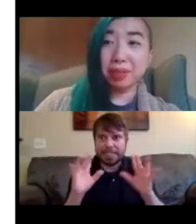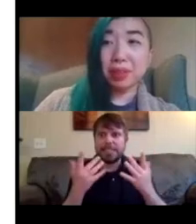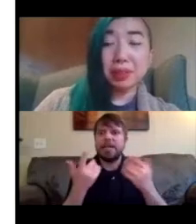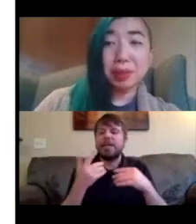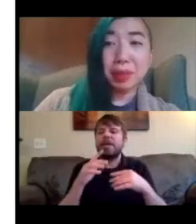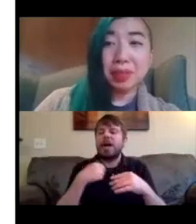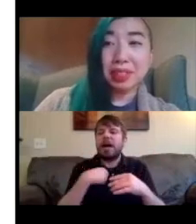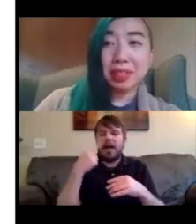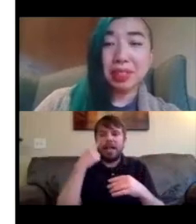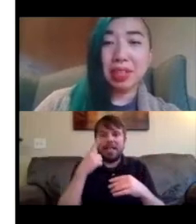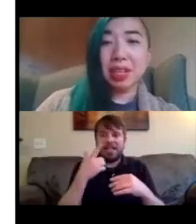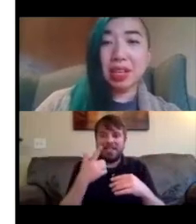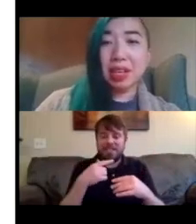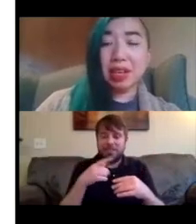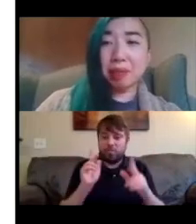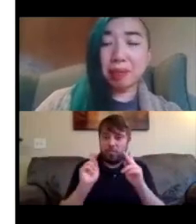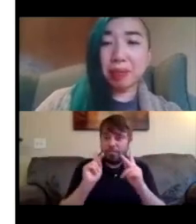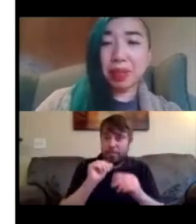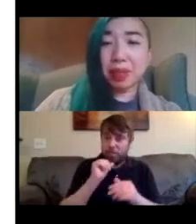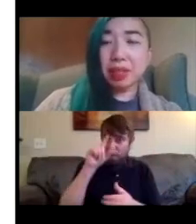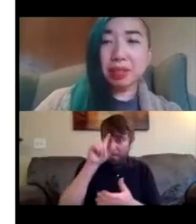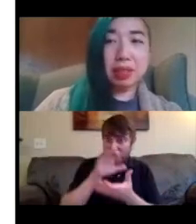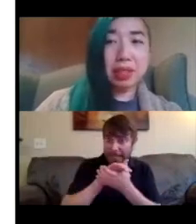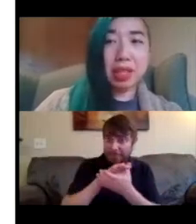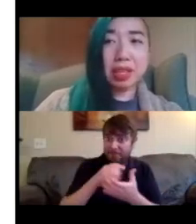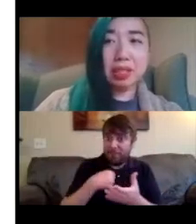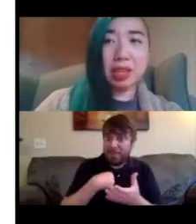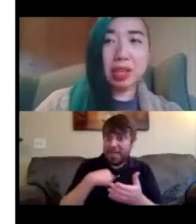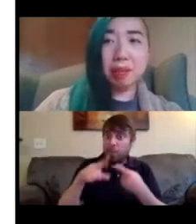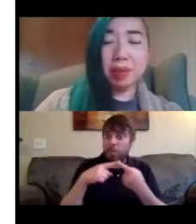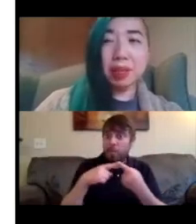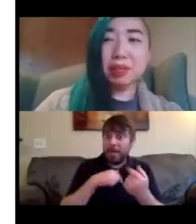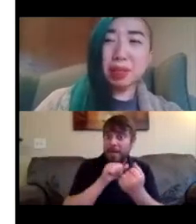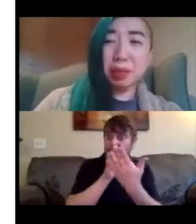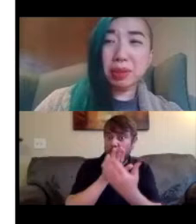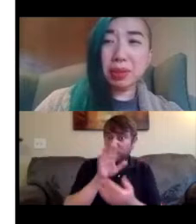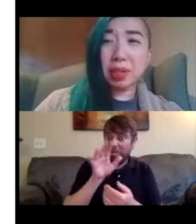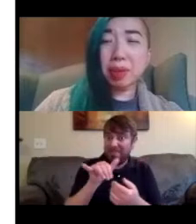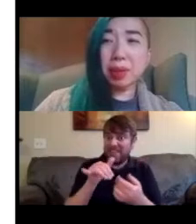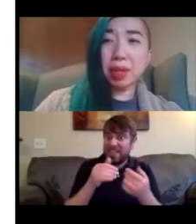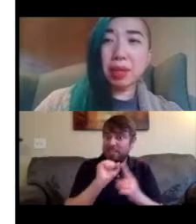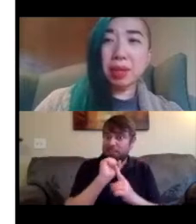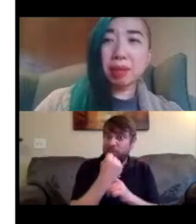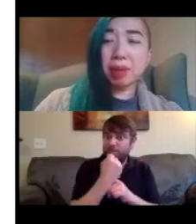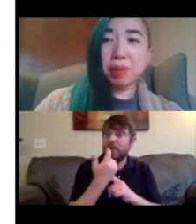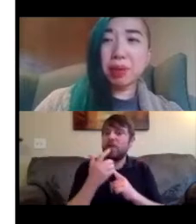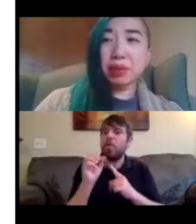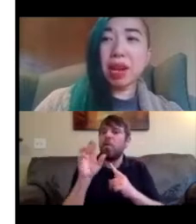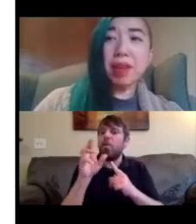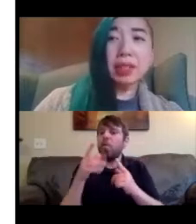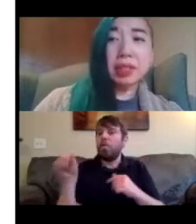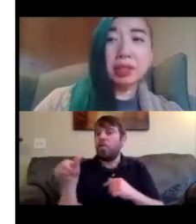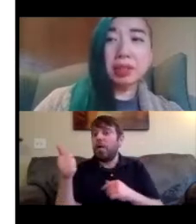also experience this? These are things that--these are experiences that maybe don't have access to